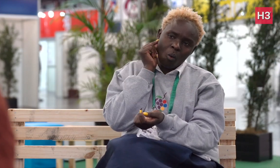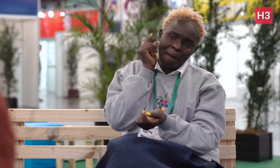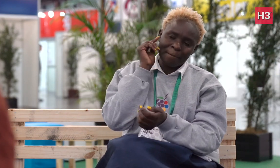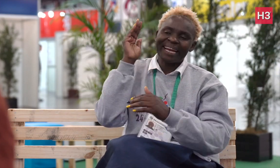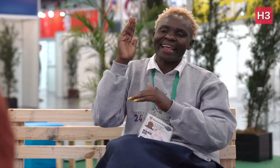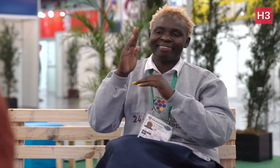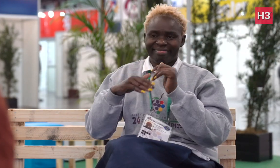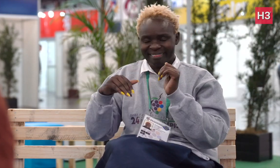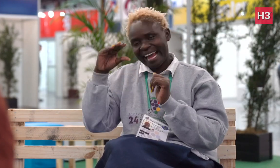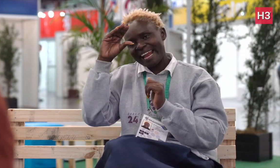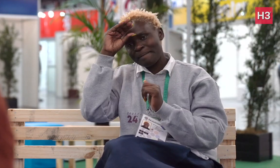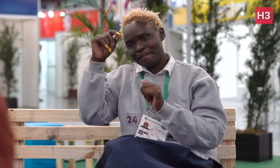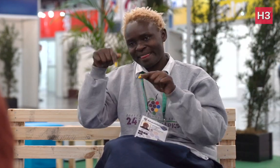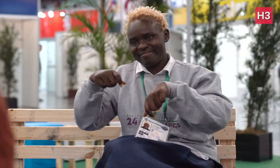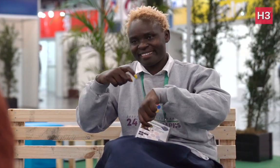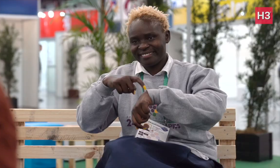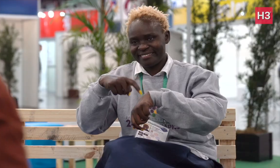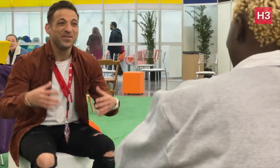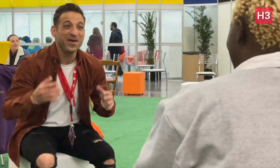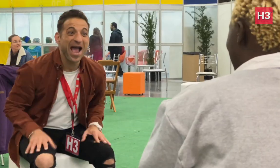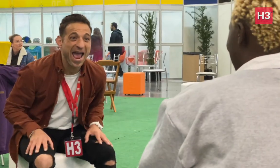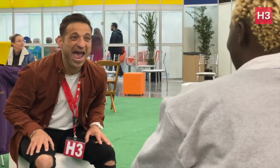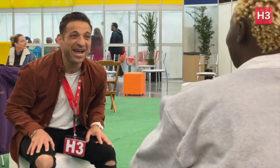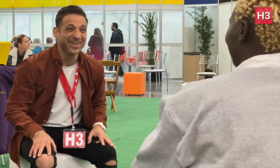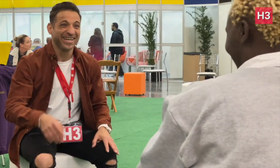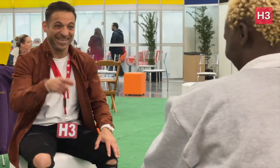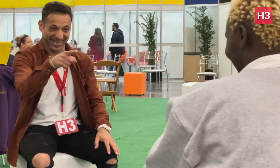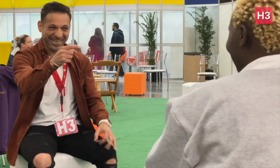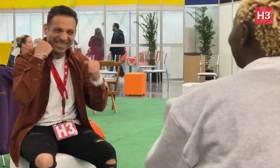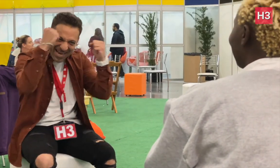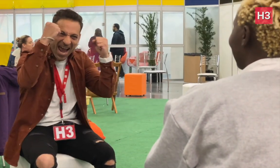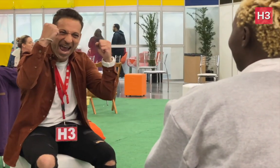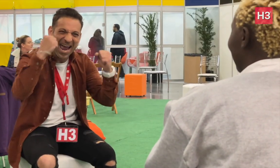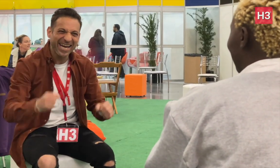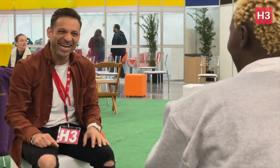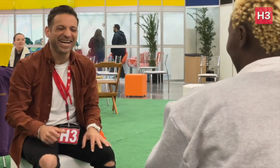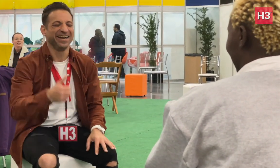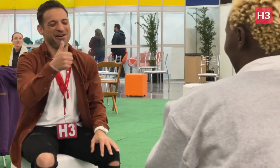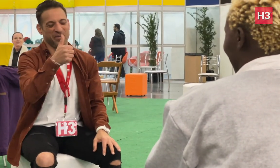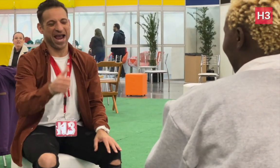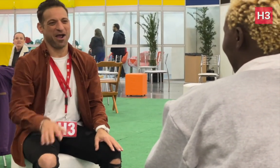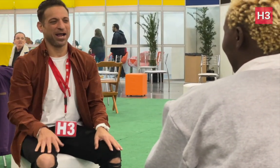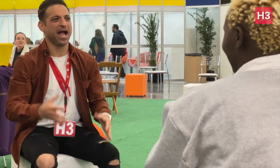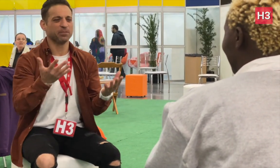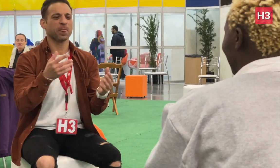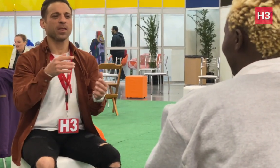than male athletes this time. Wow, that’s awesome!